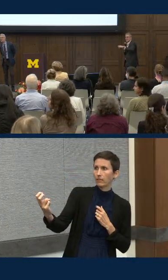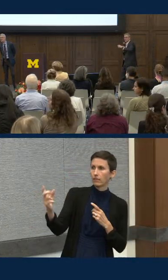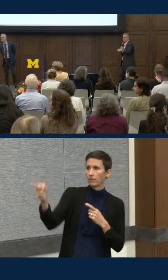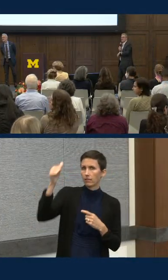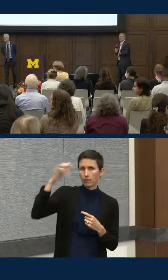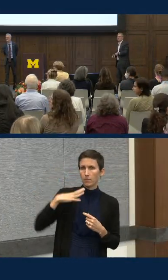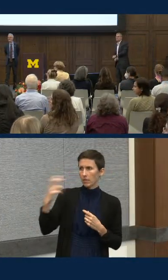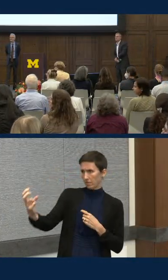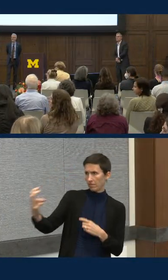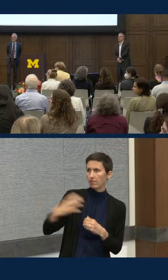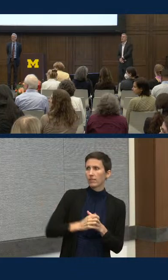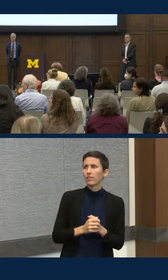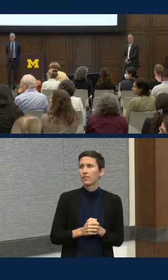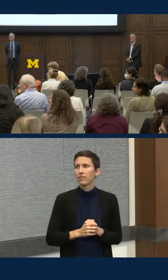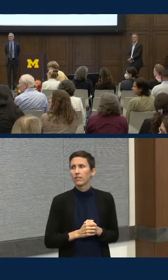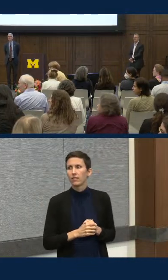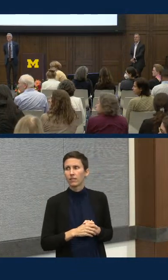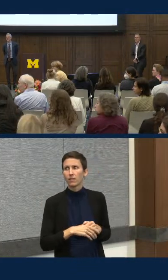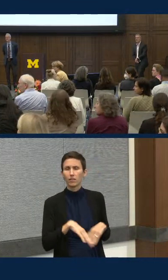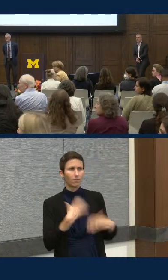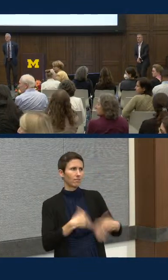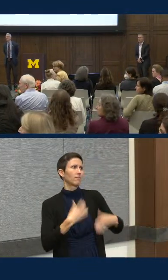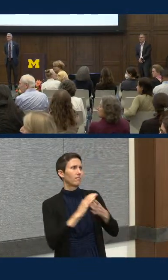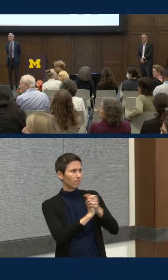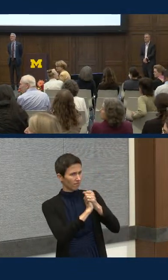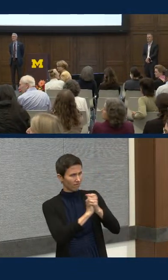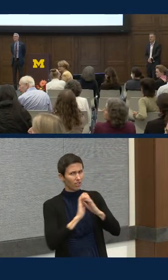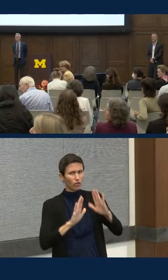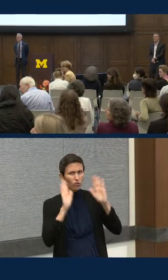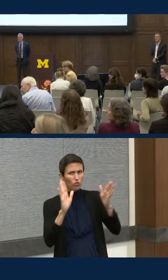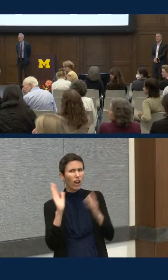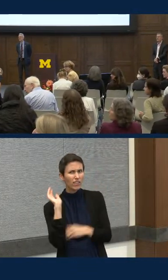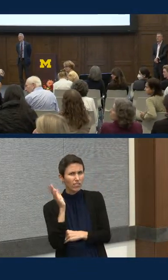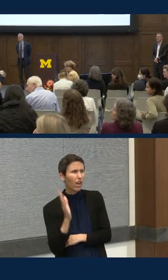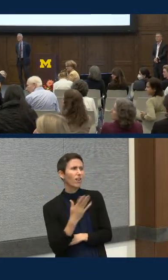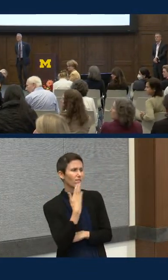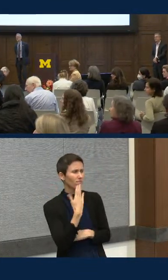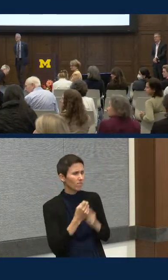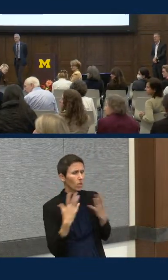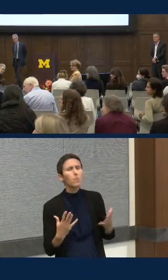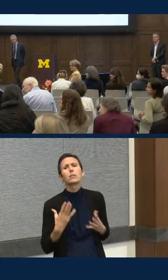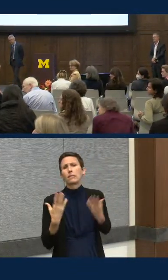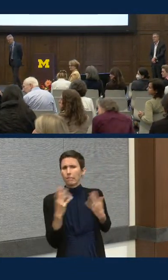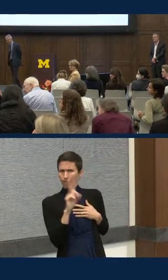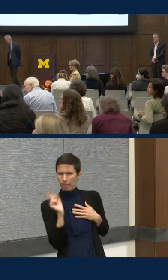here next. Congratulations, Jeff, it was great and thank you so much.